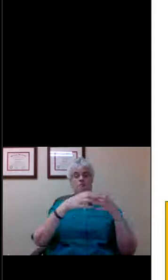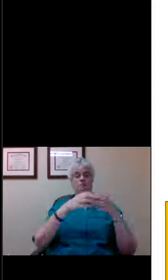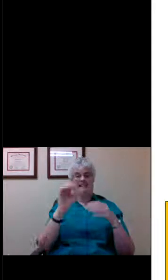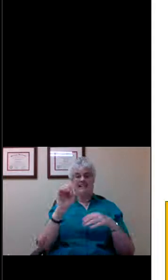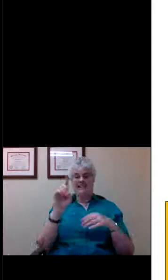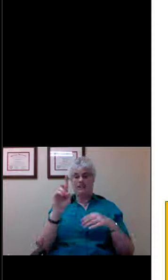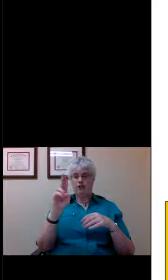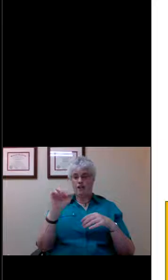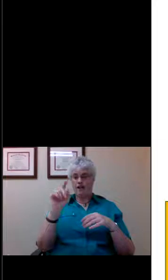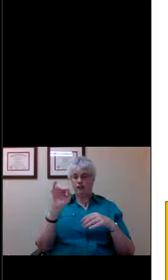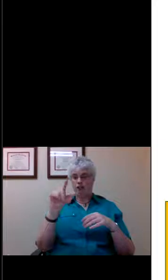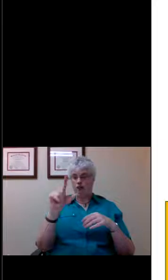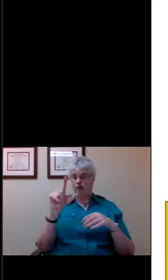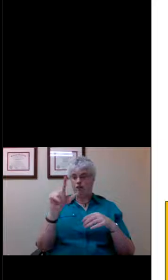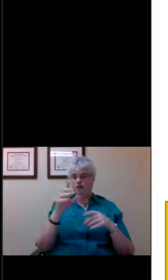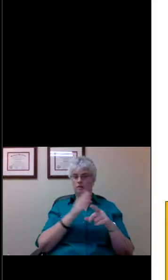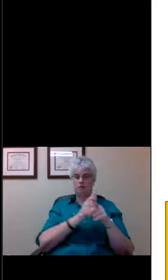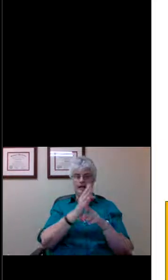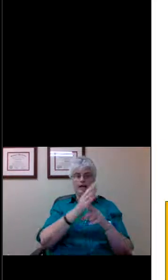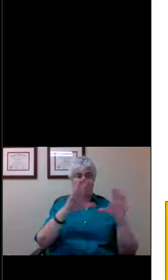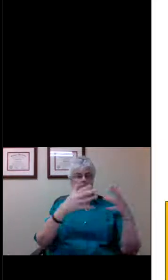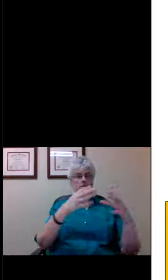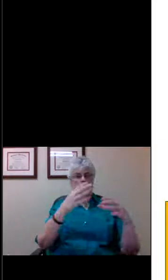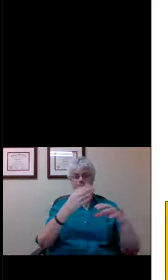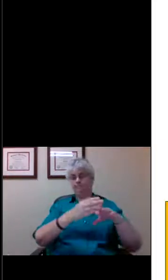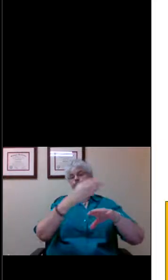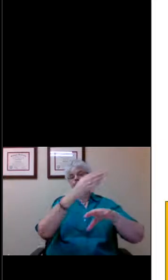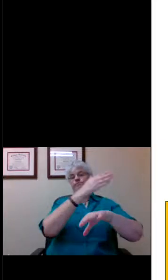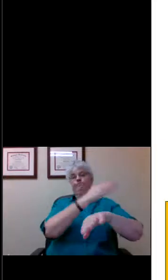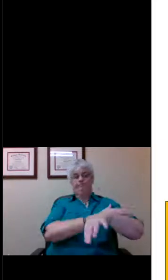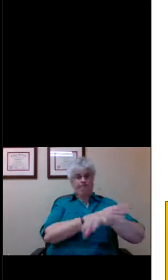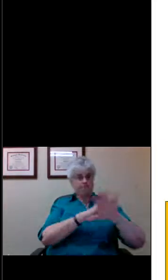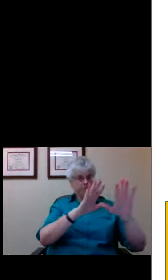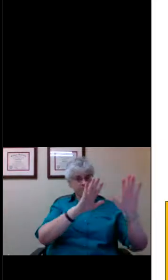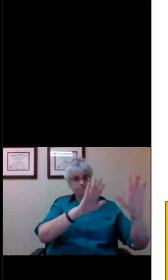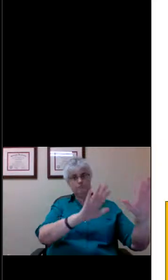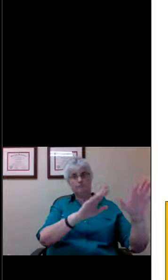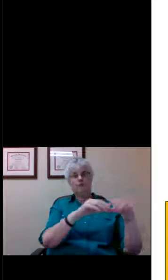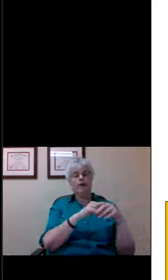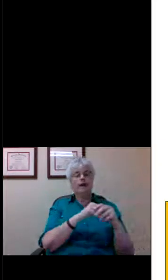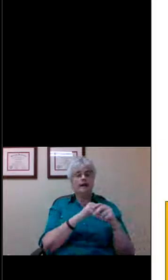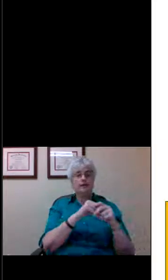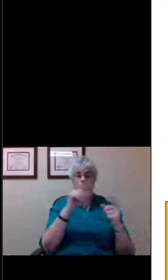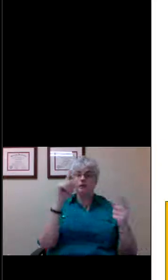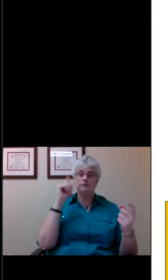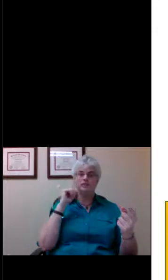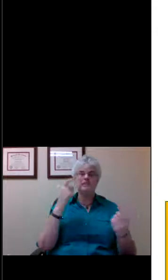So that education that- so in the educational arena we were able to make